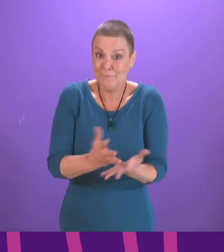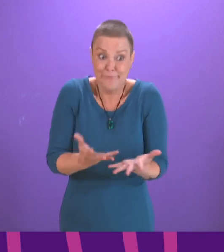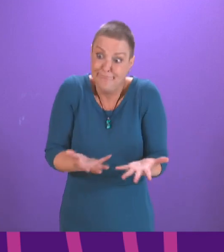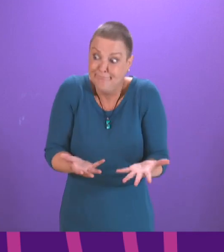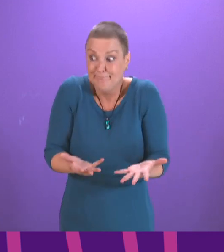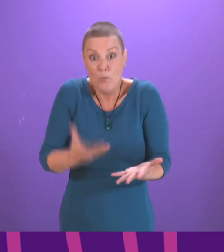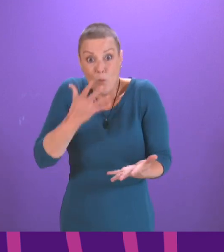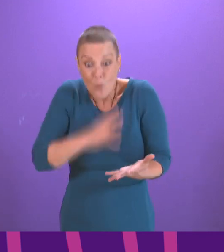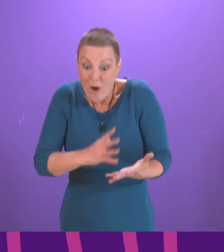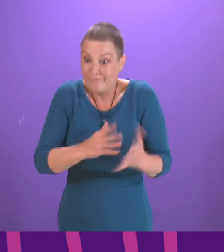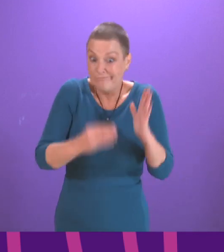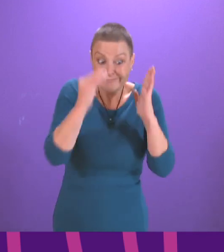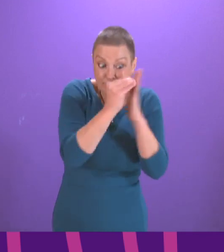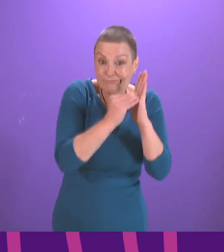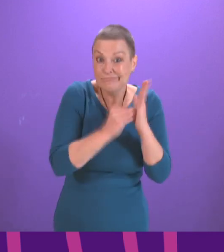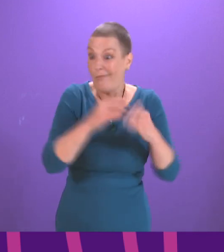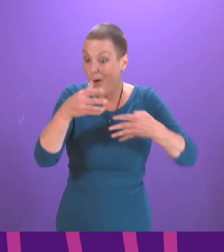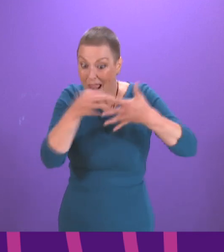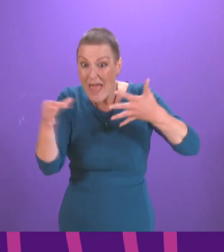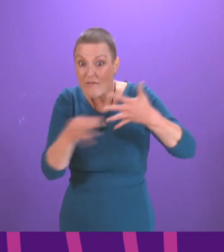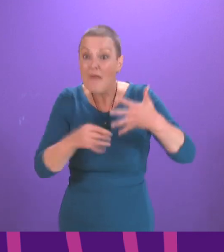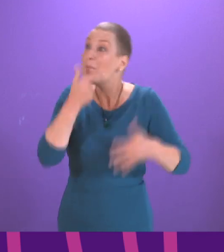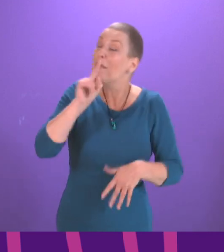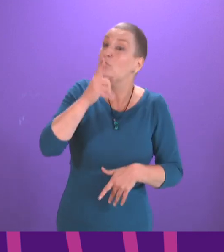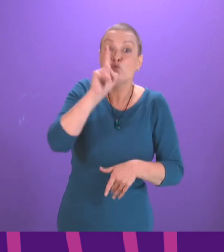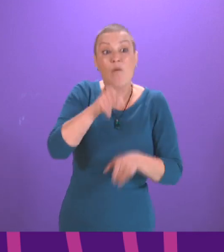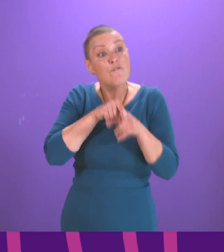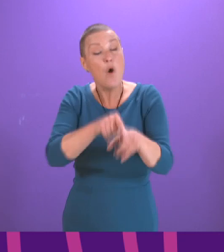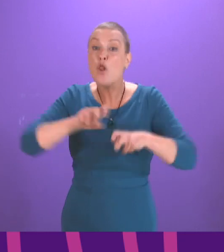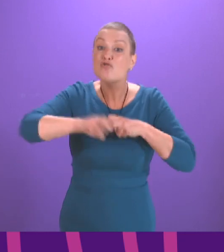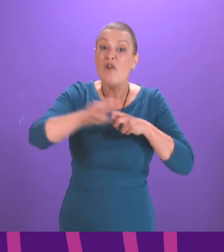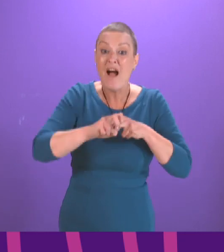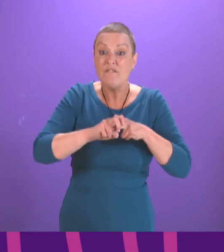more targeted restrictions. If people do not abide by the travel advice, the virus will